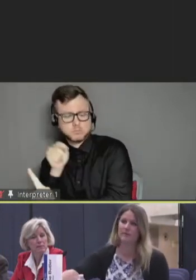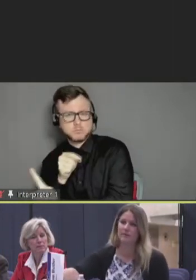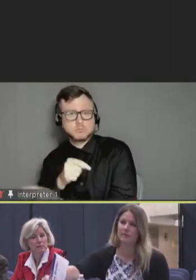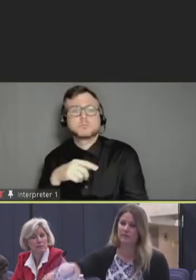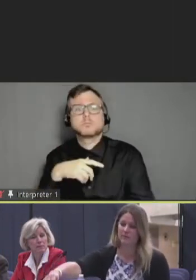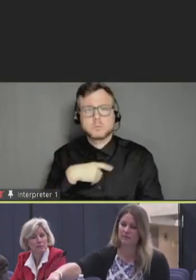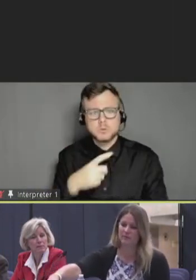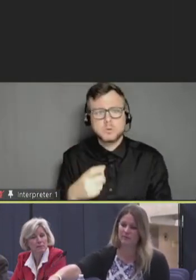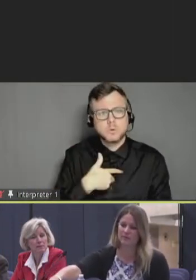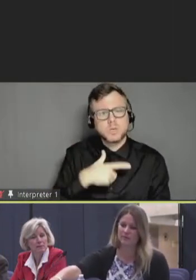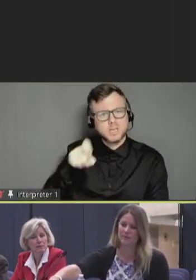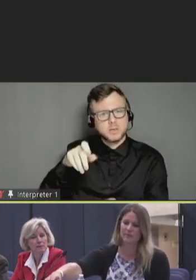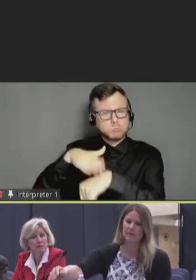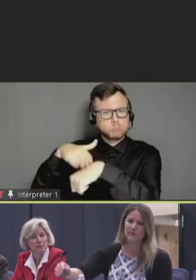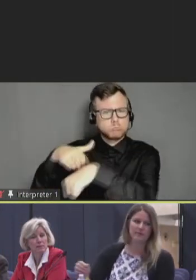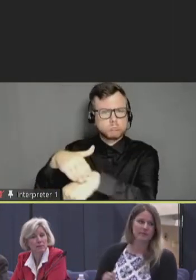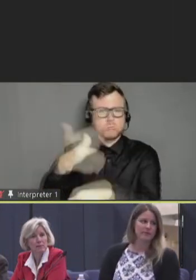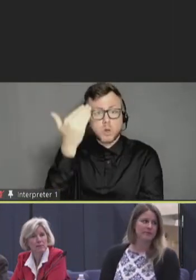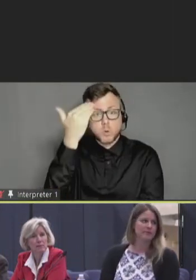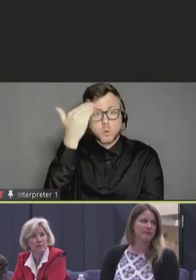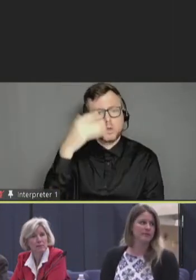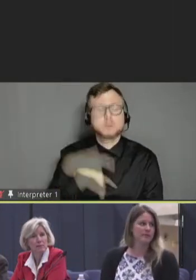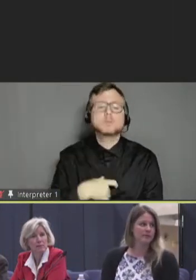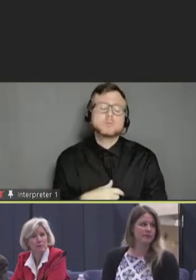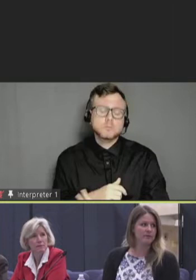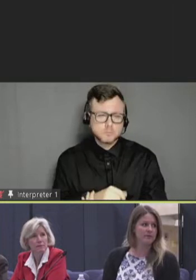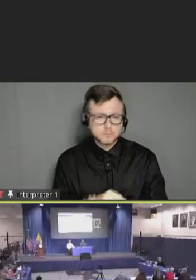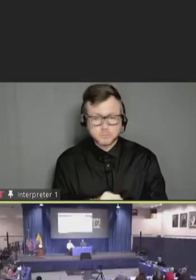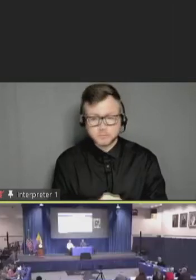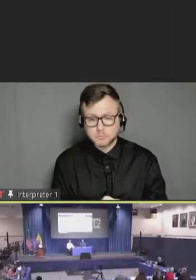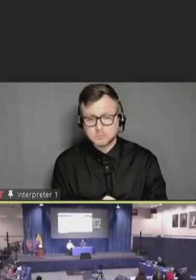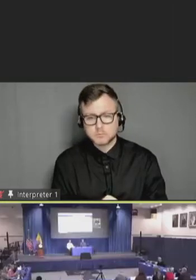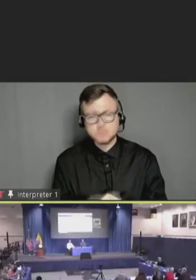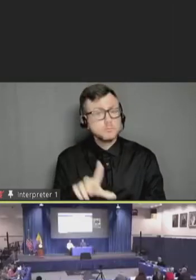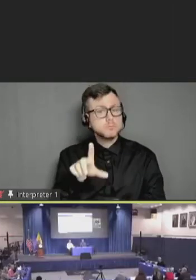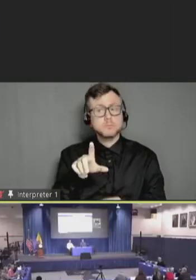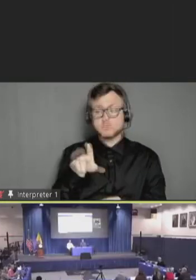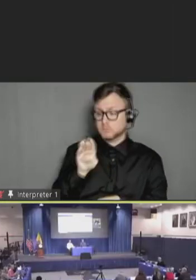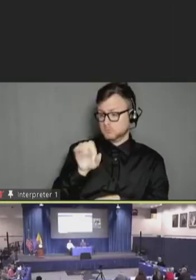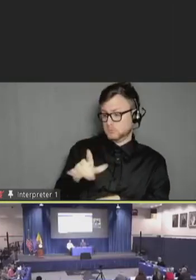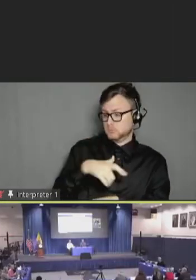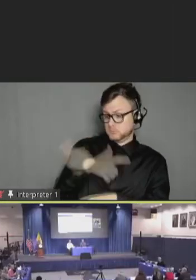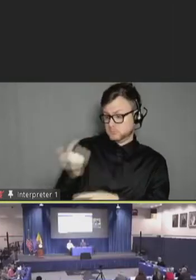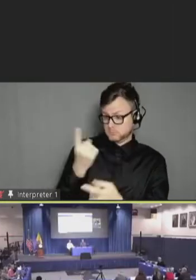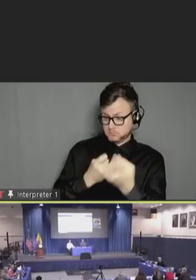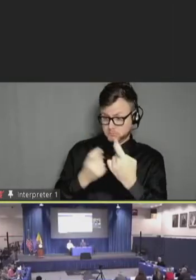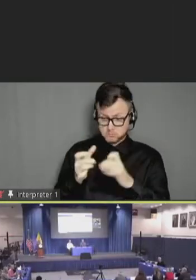Robert Hopkins: Any other questions or comments from those either in the room or